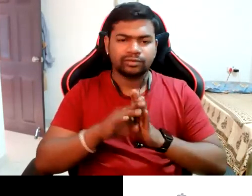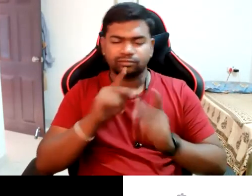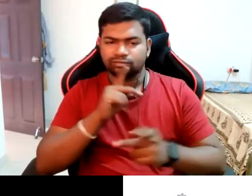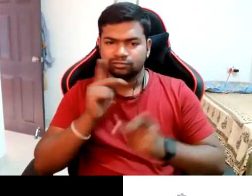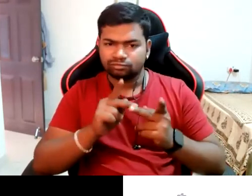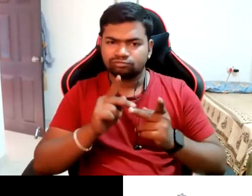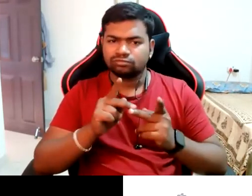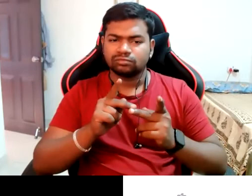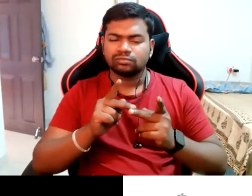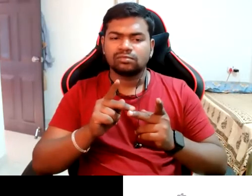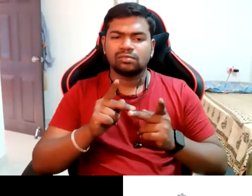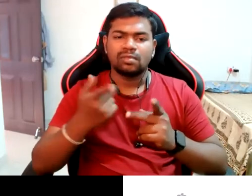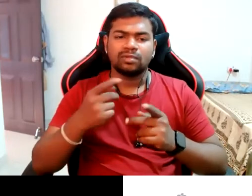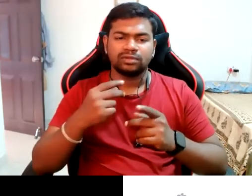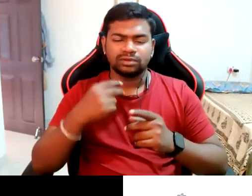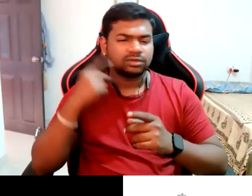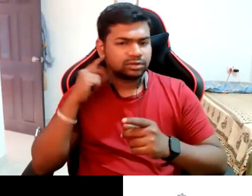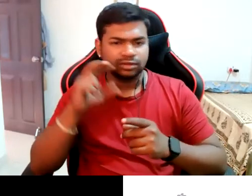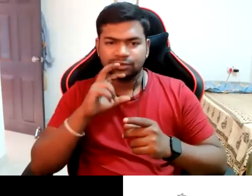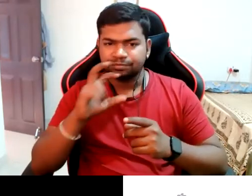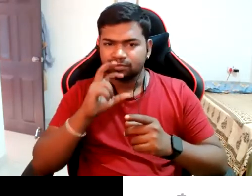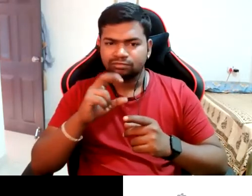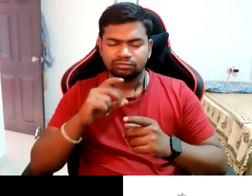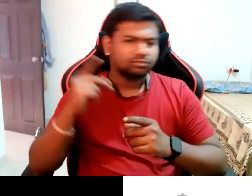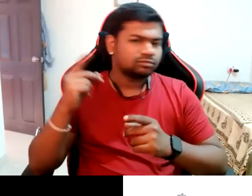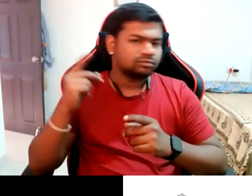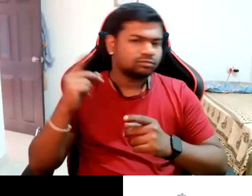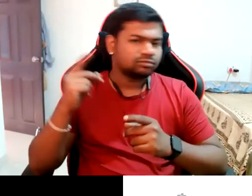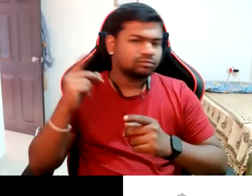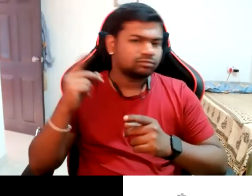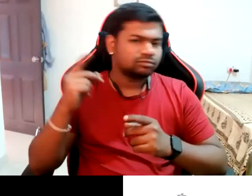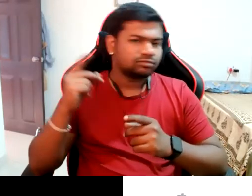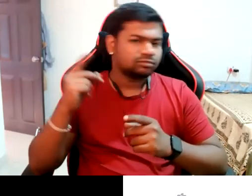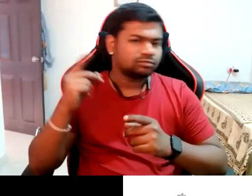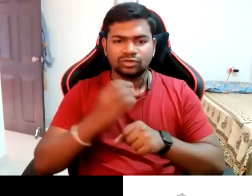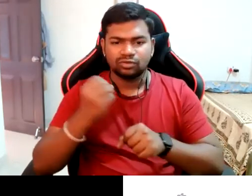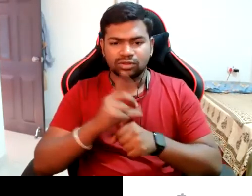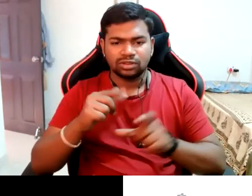speech recognition systems or that is using. Something like a Google glass.